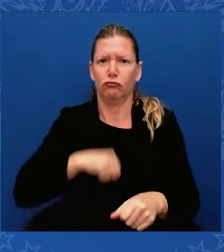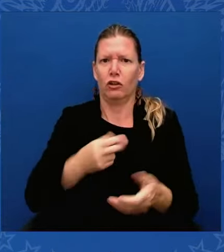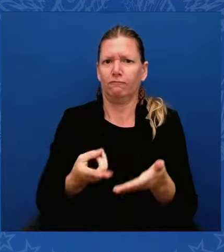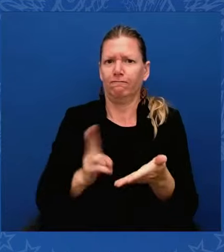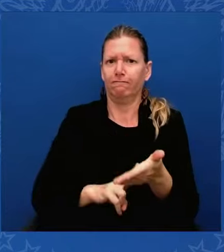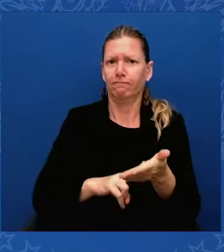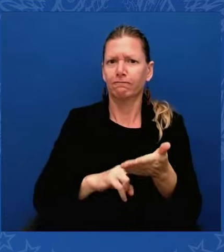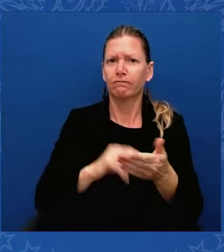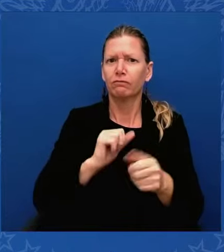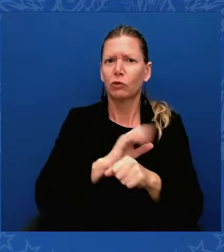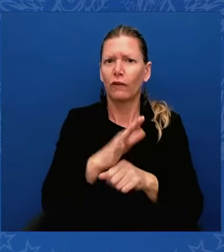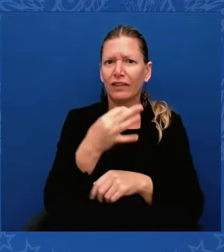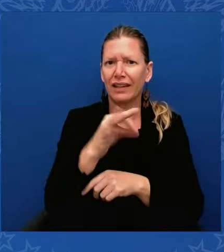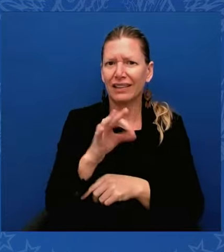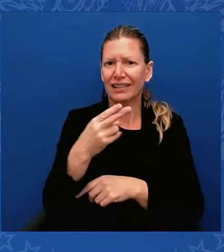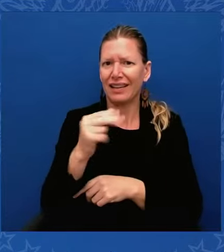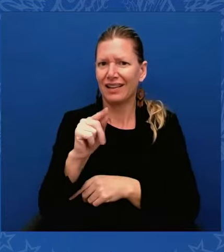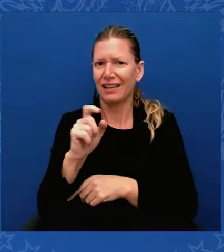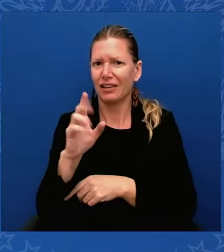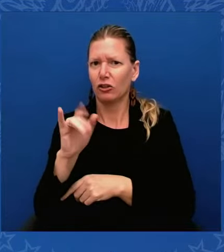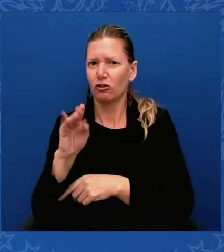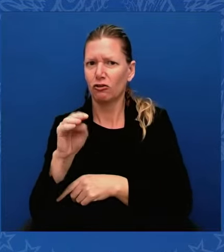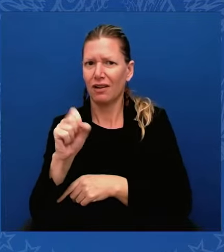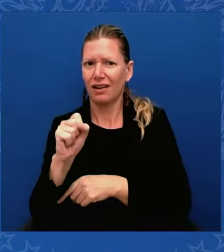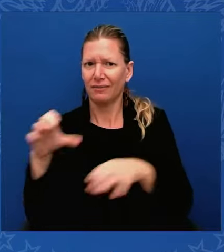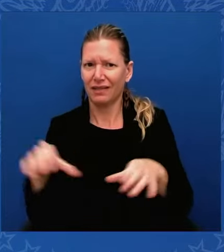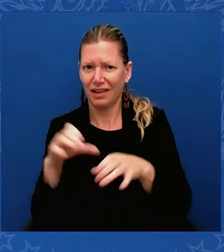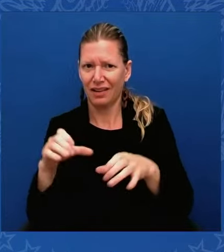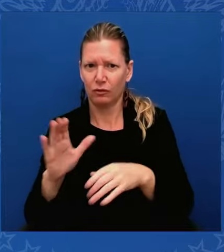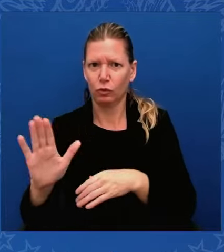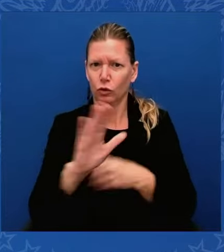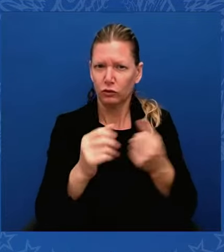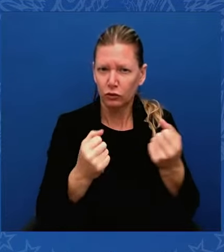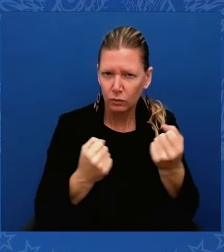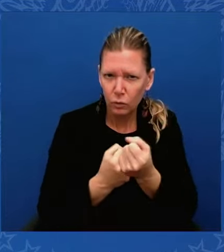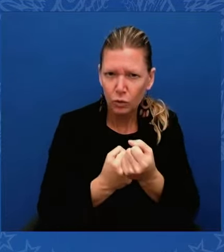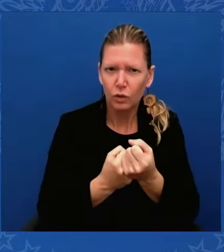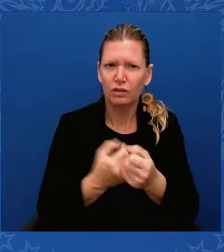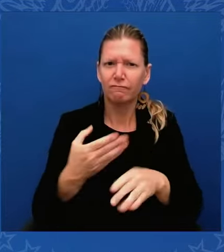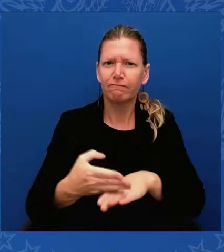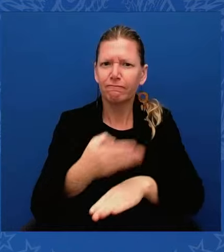We also provided historic levels of funding to public safety in local communities that is delivering results.